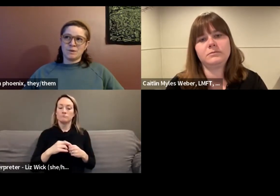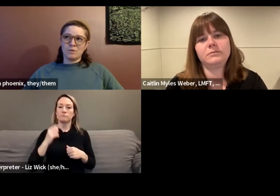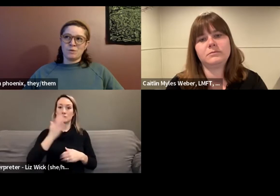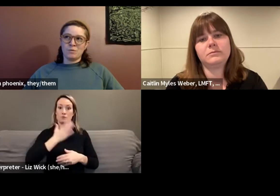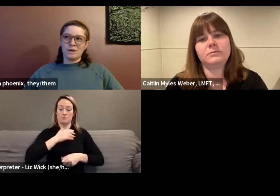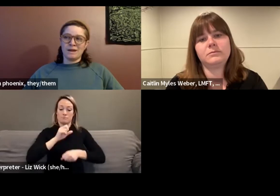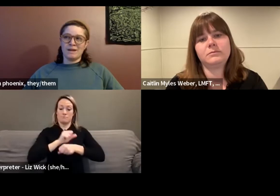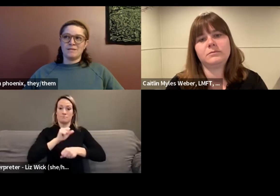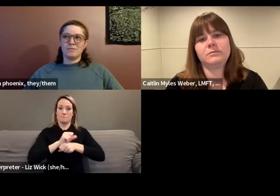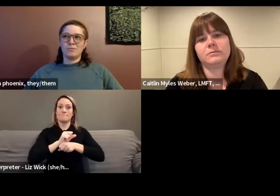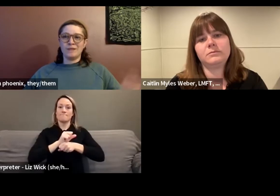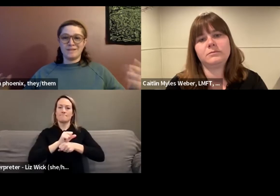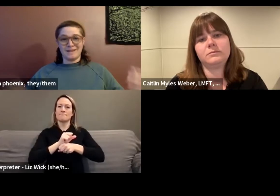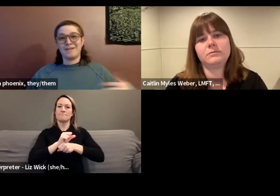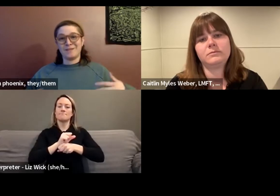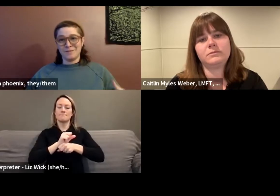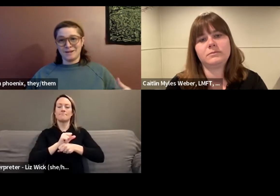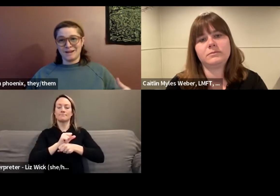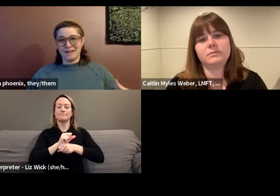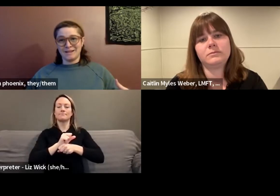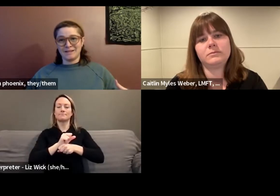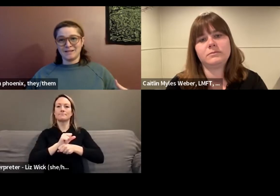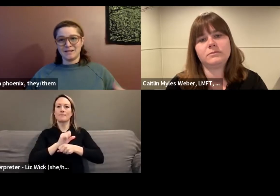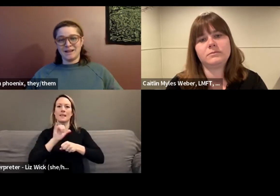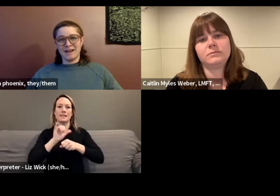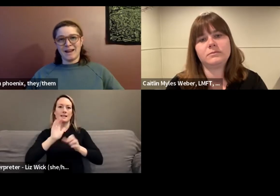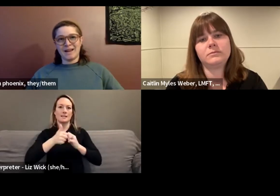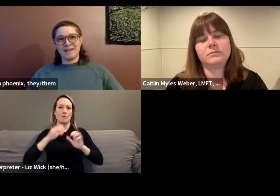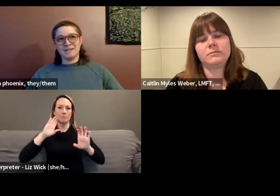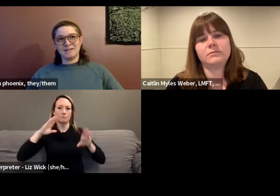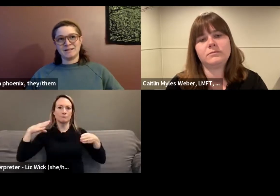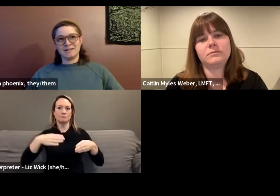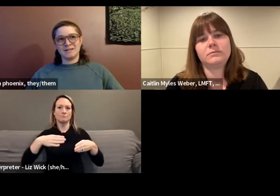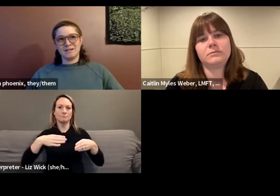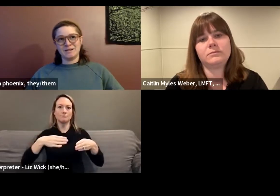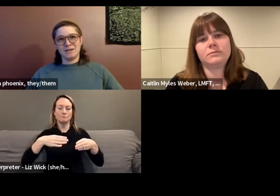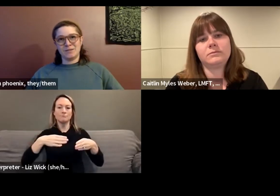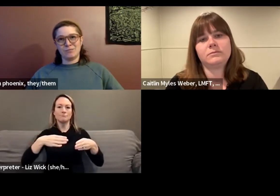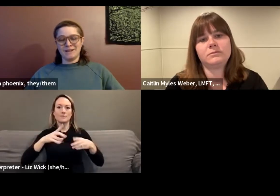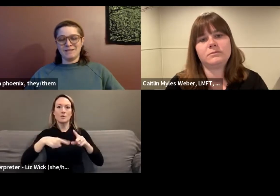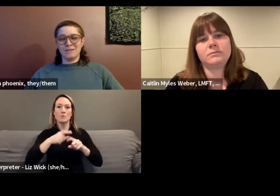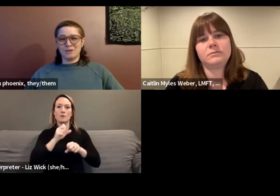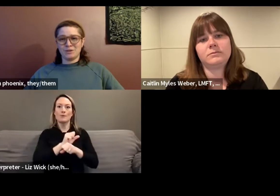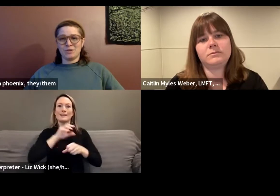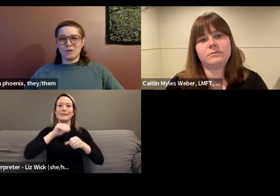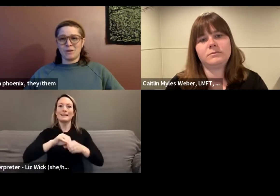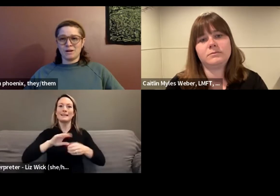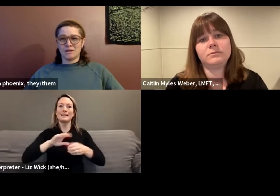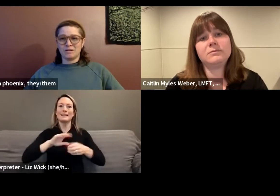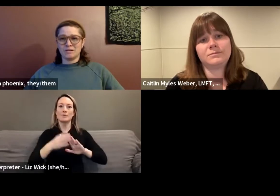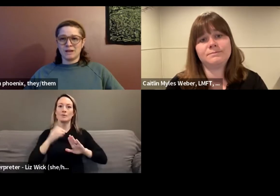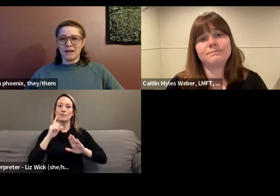when we're working within our communities as, you know, really libratory work